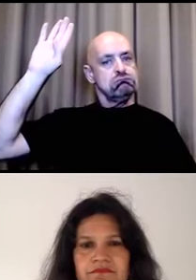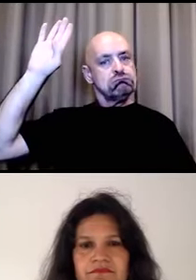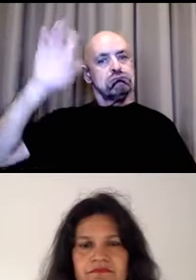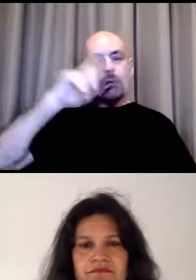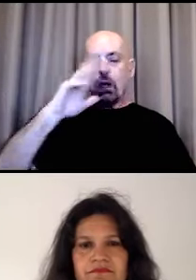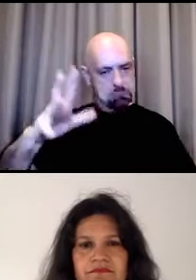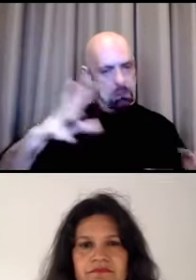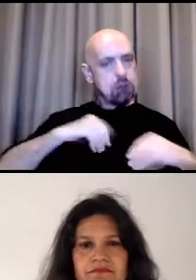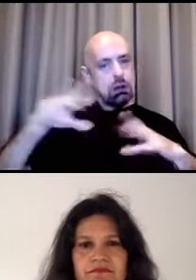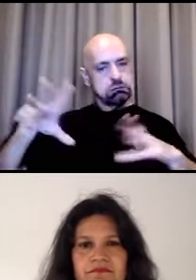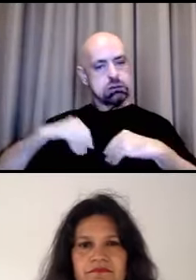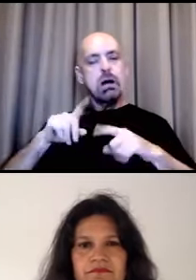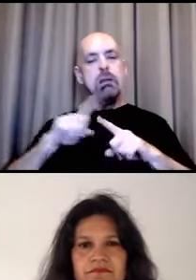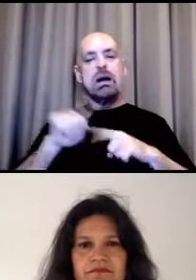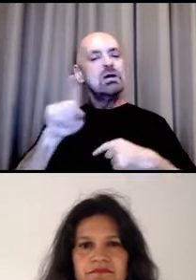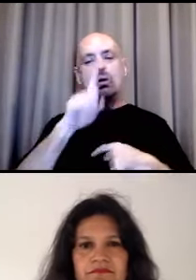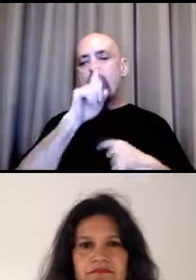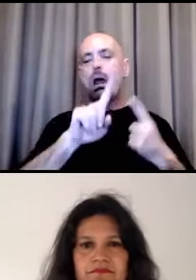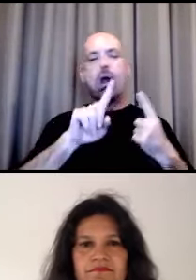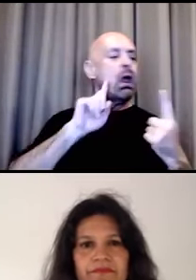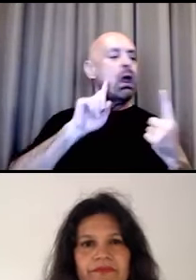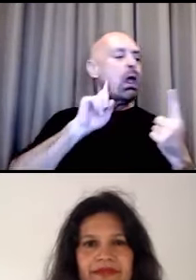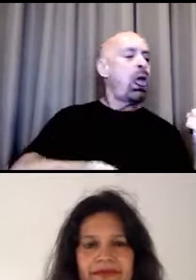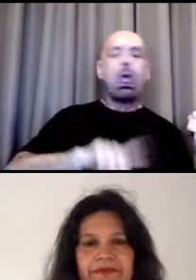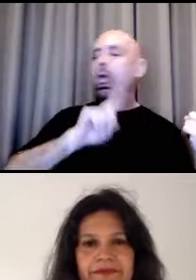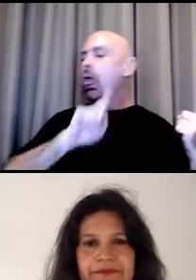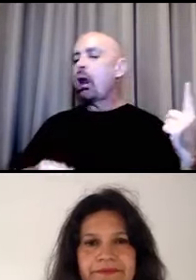pare it with the rinseple